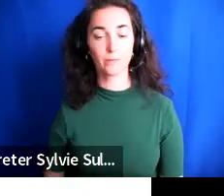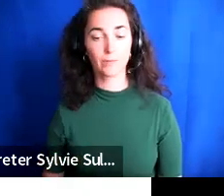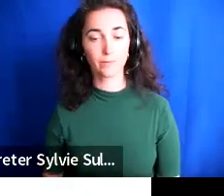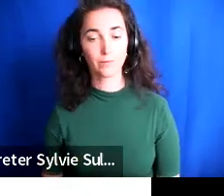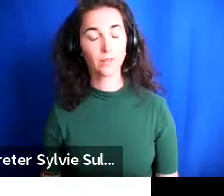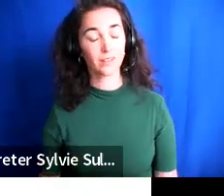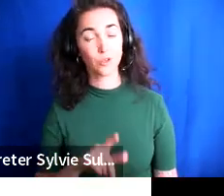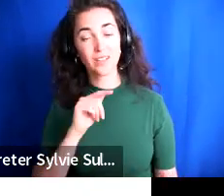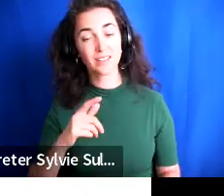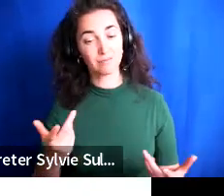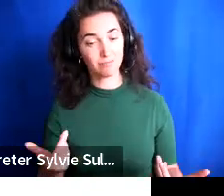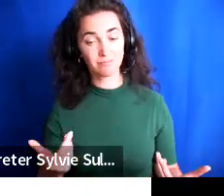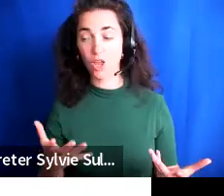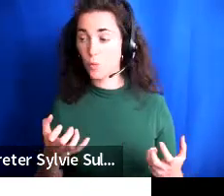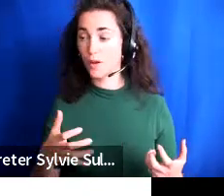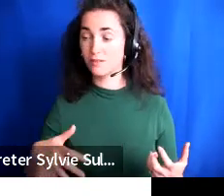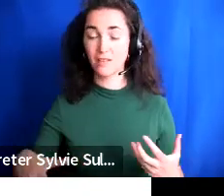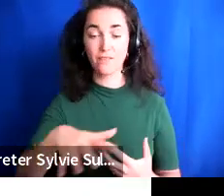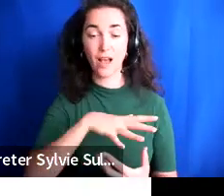And willing, we are to create a more inclusive environment.